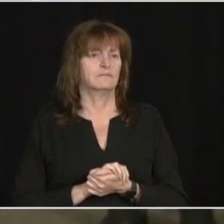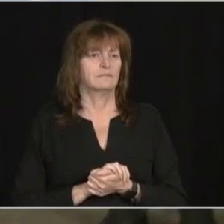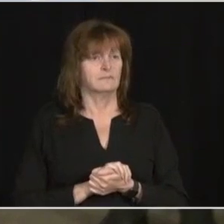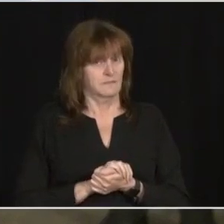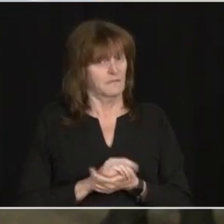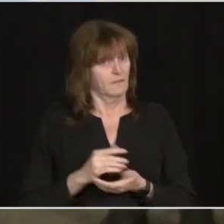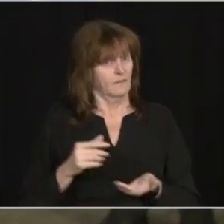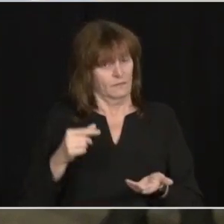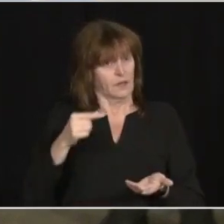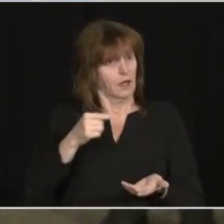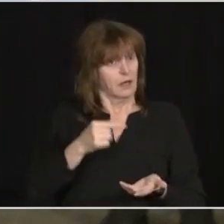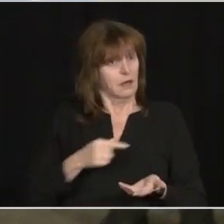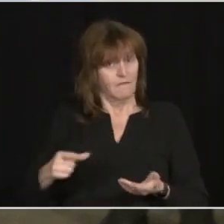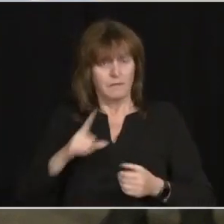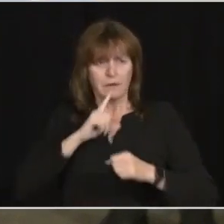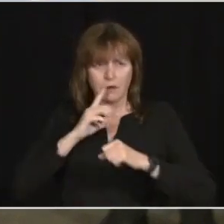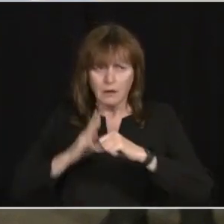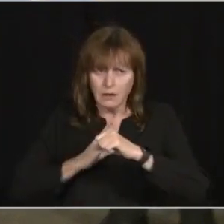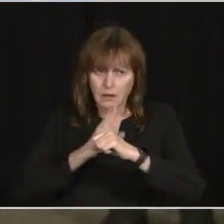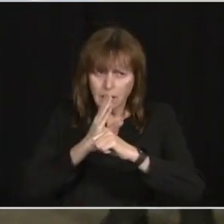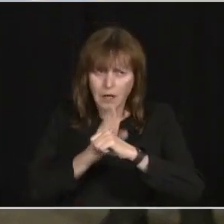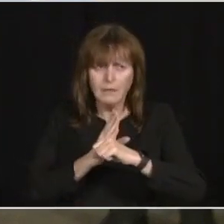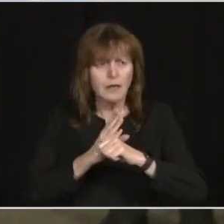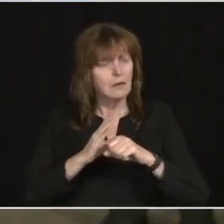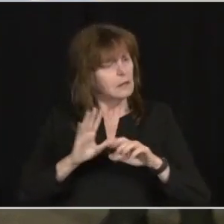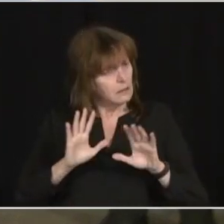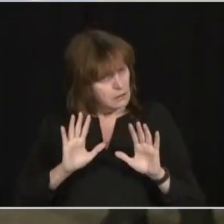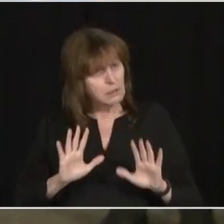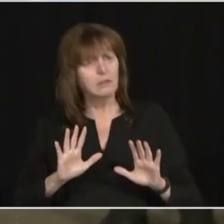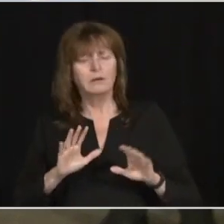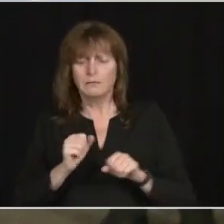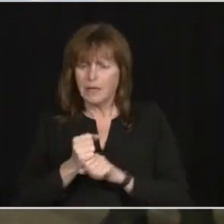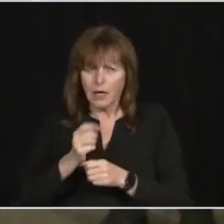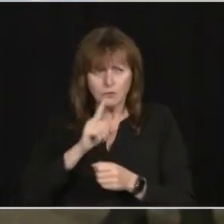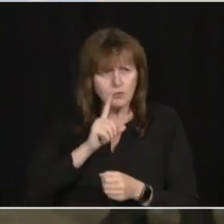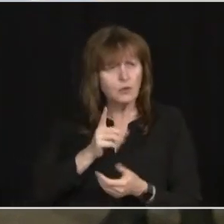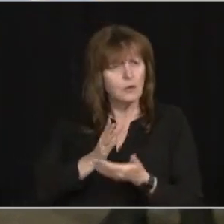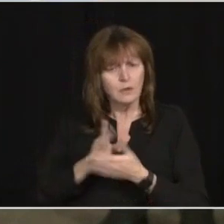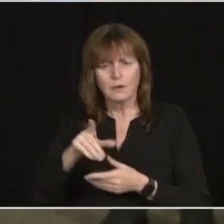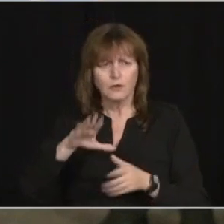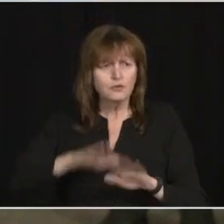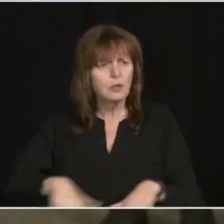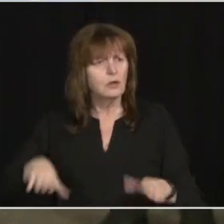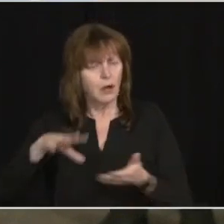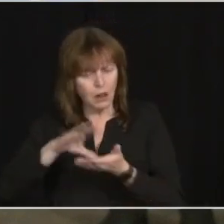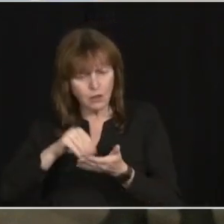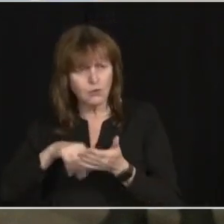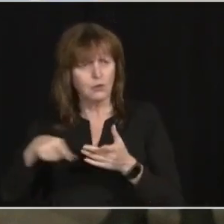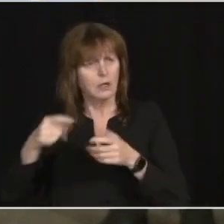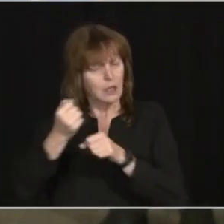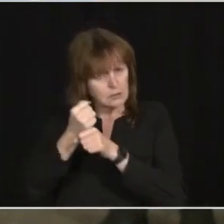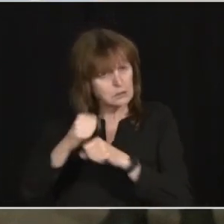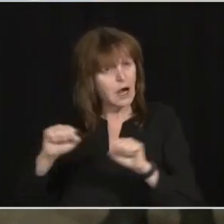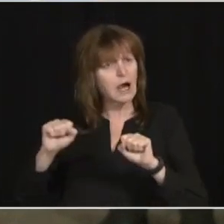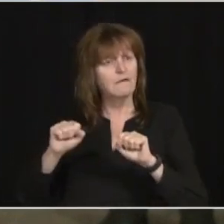ensure your children remain safe while they learn. We said we would do whatever it takes to ensure learning is universal,